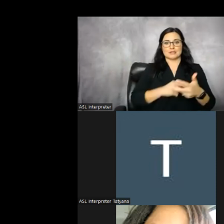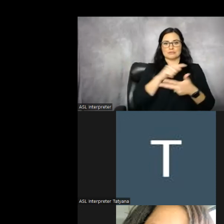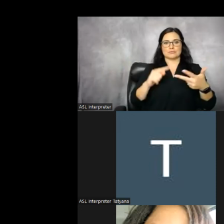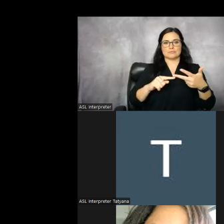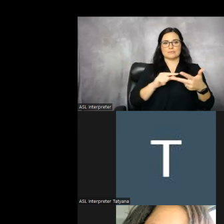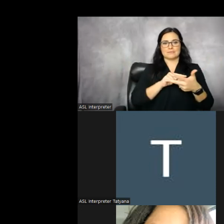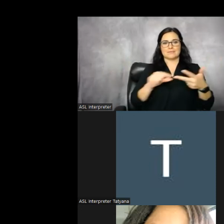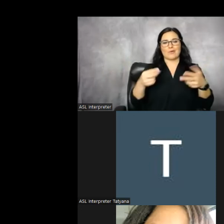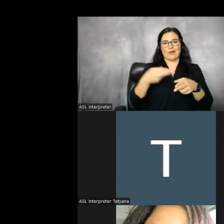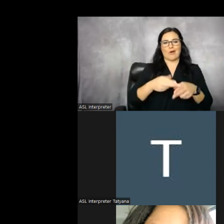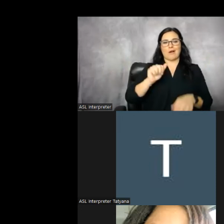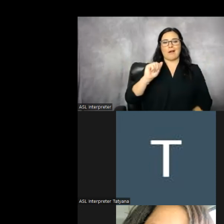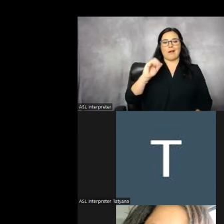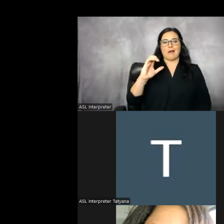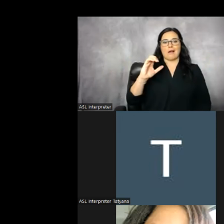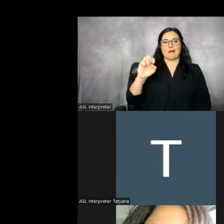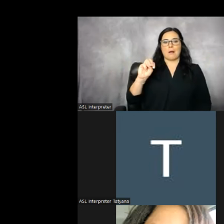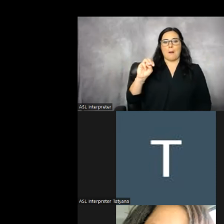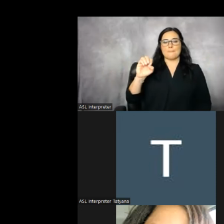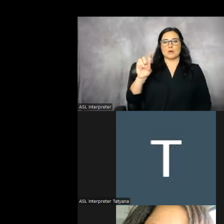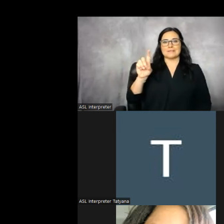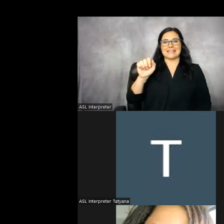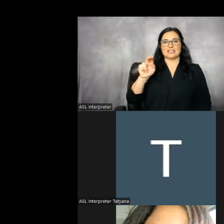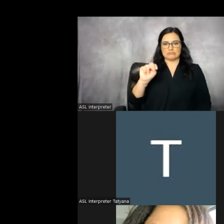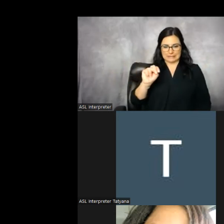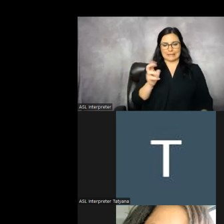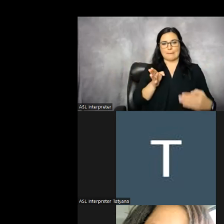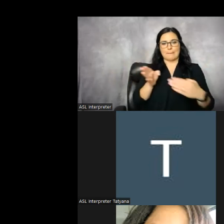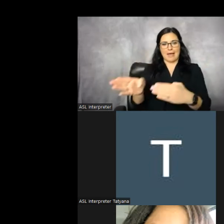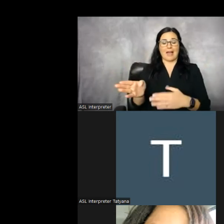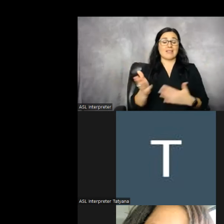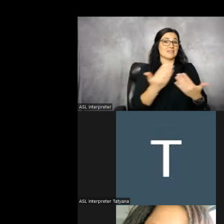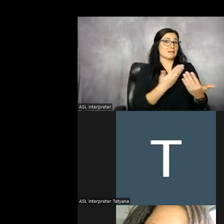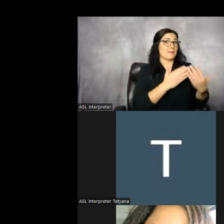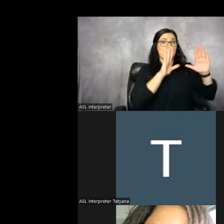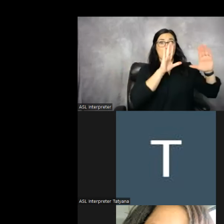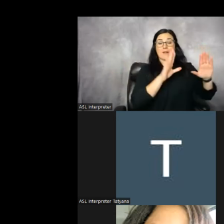which no matter how wonderful an alternate means of access plan you come up with, there's always going